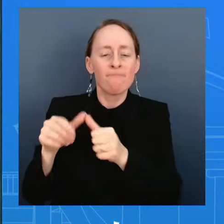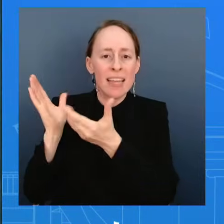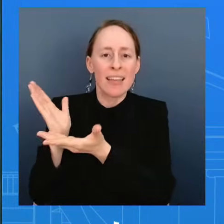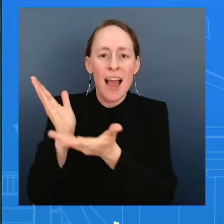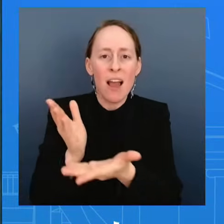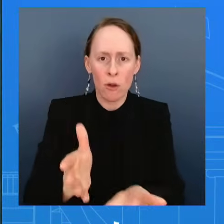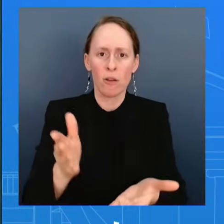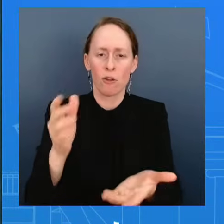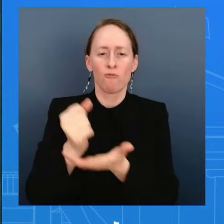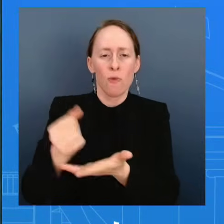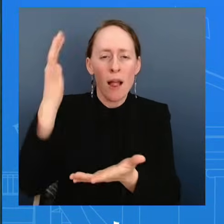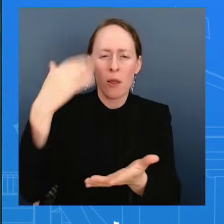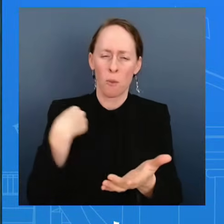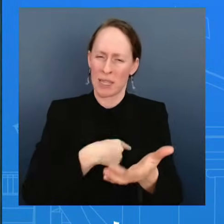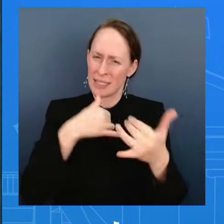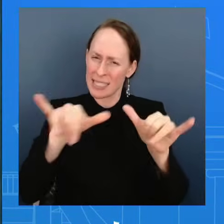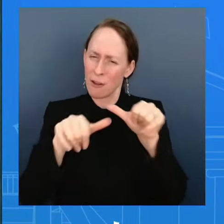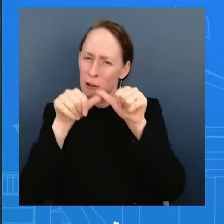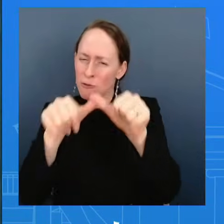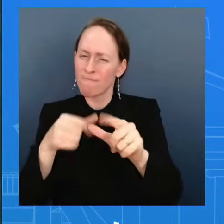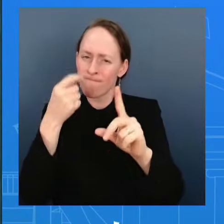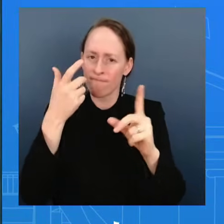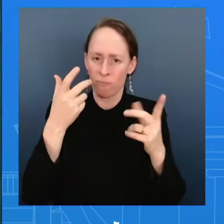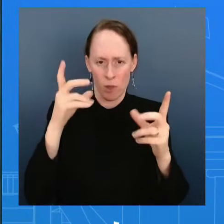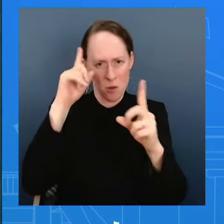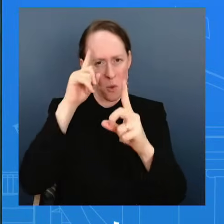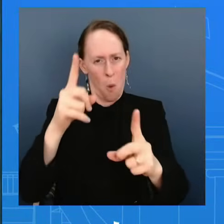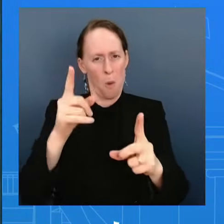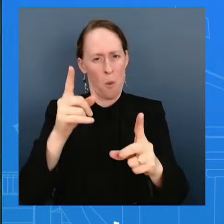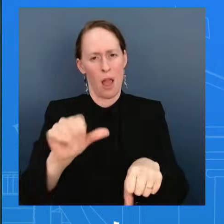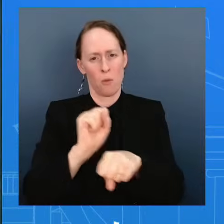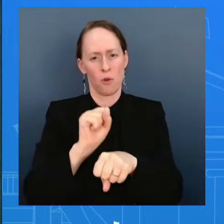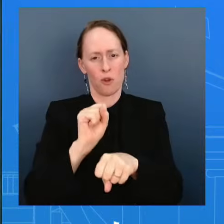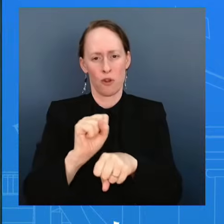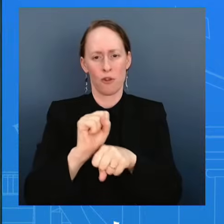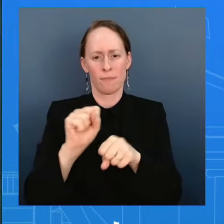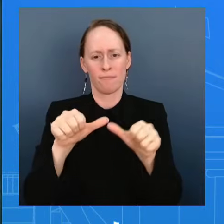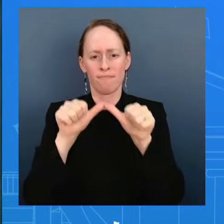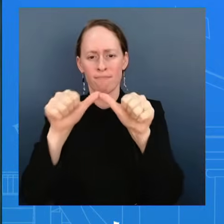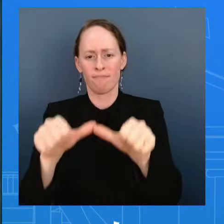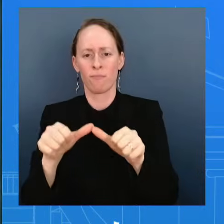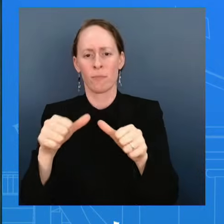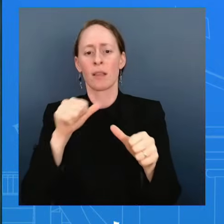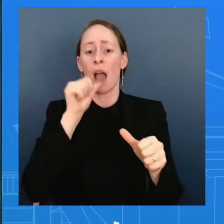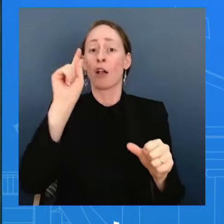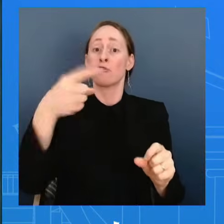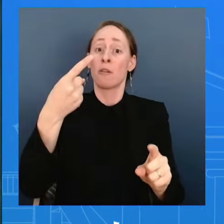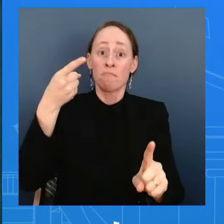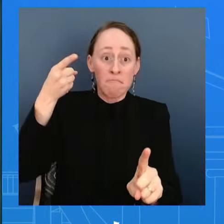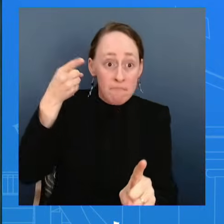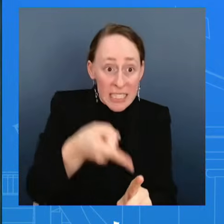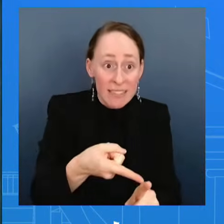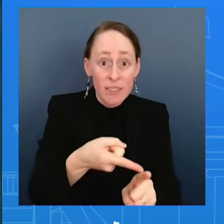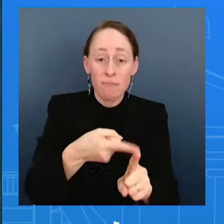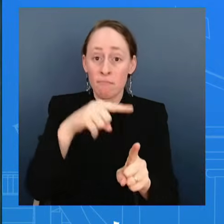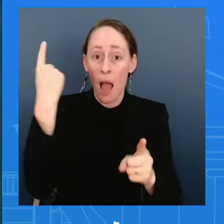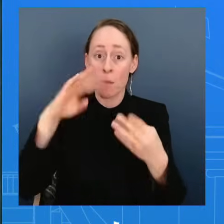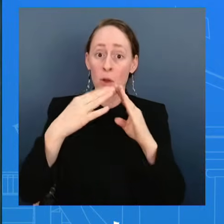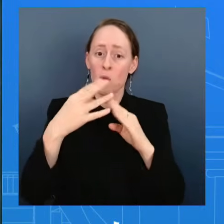called for a day of action today. So, that's important to highlight the need -- the need, as you just stated, of federal legislation and to --